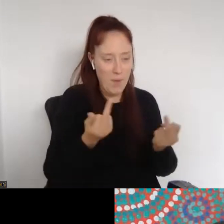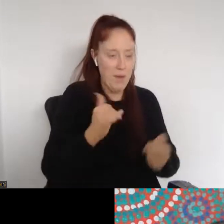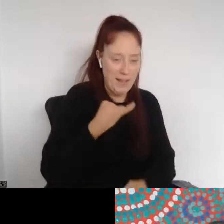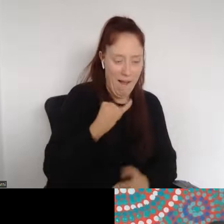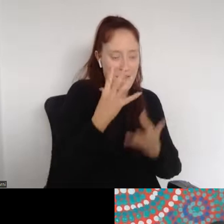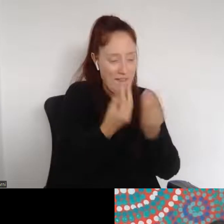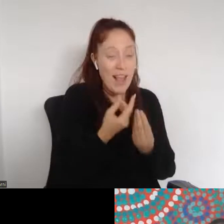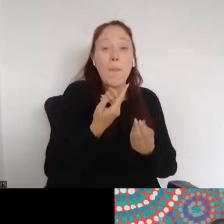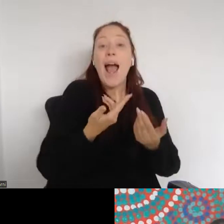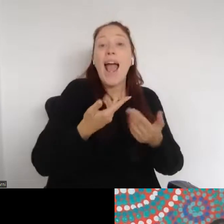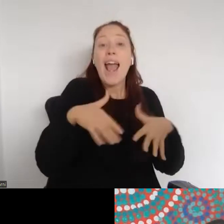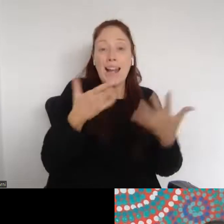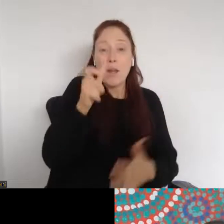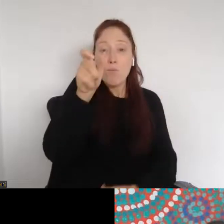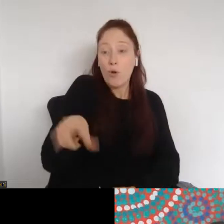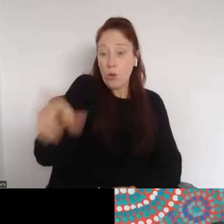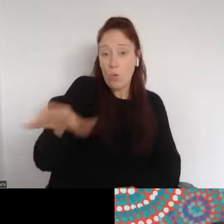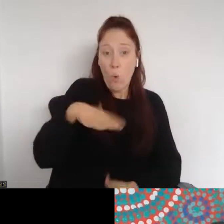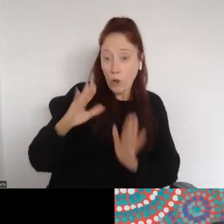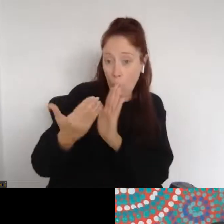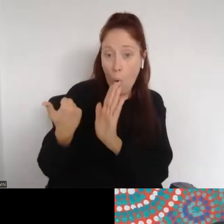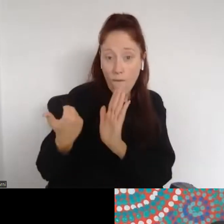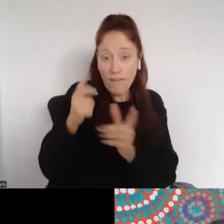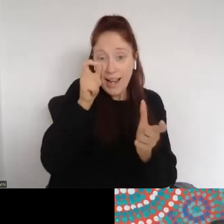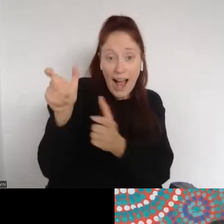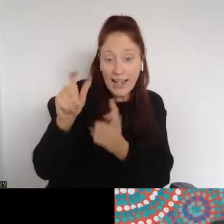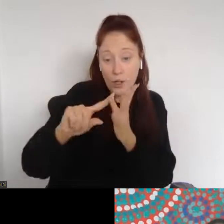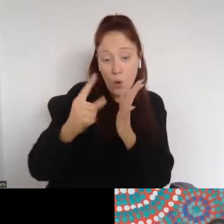anyone who might be subject to guardianship order or administration order or application